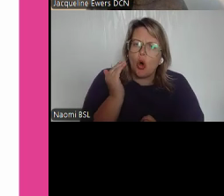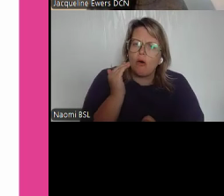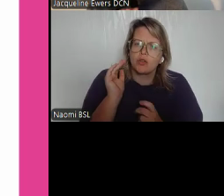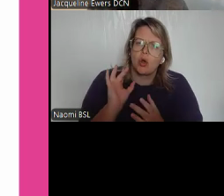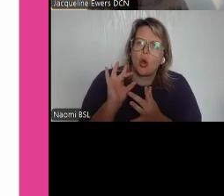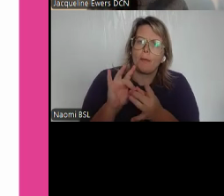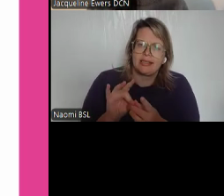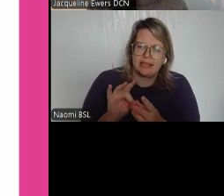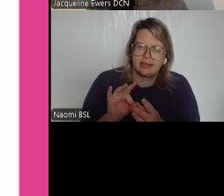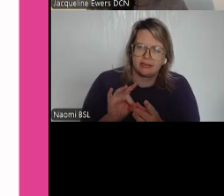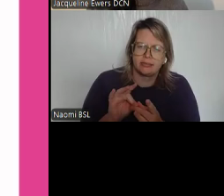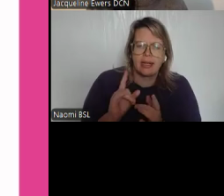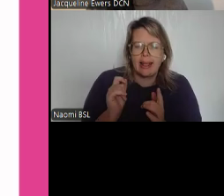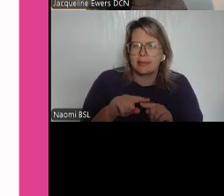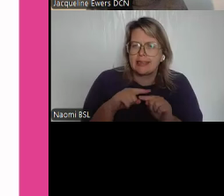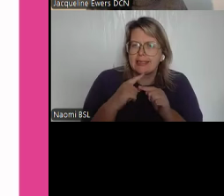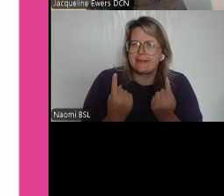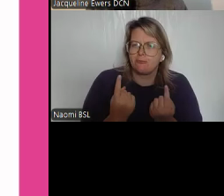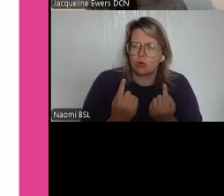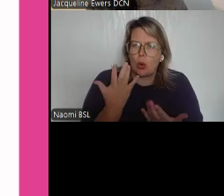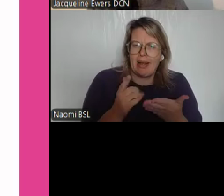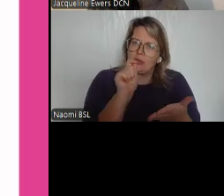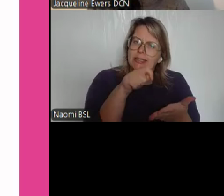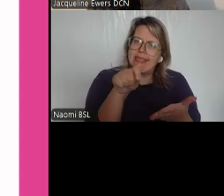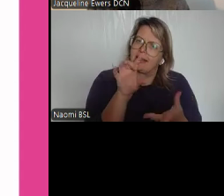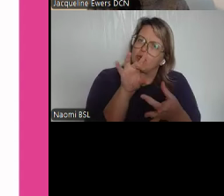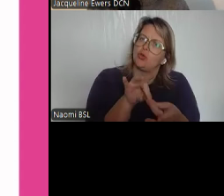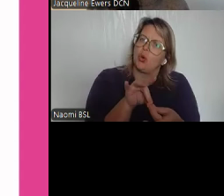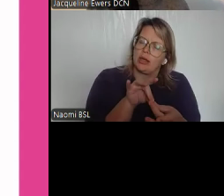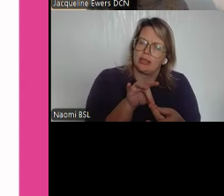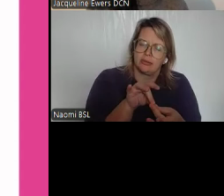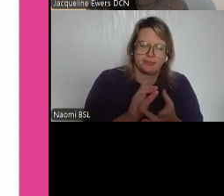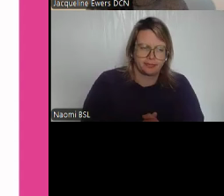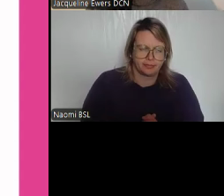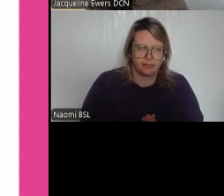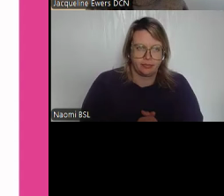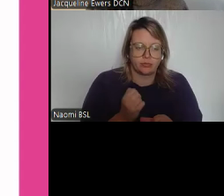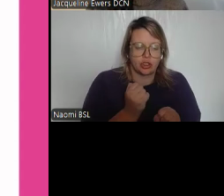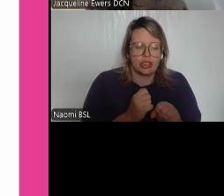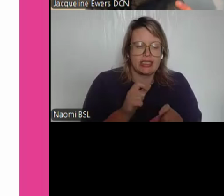It's slightly different from explicit consent. Under GDPR,